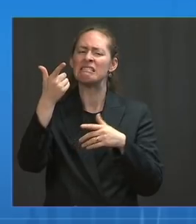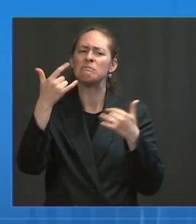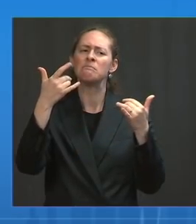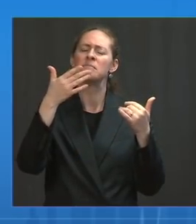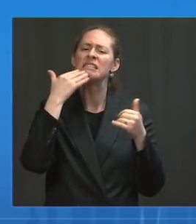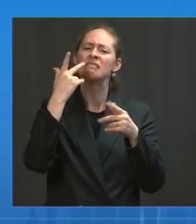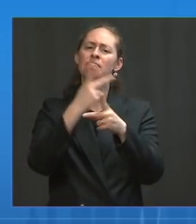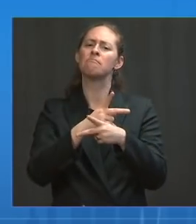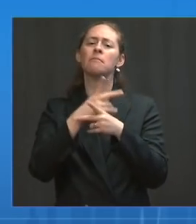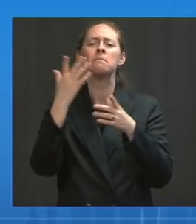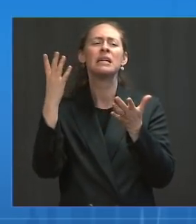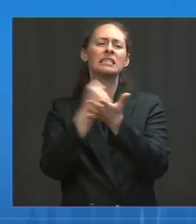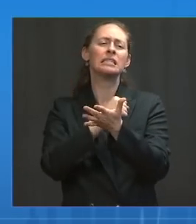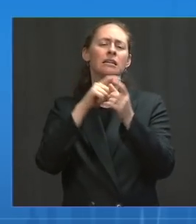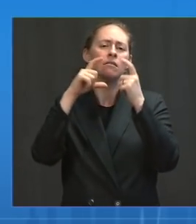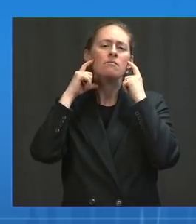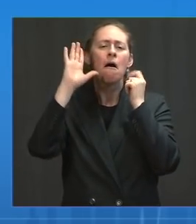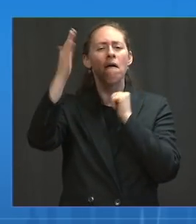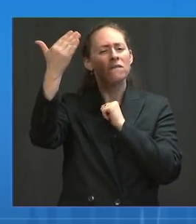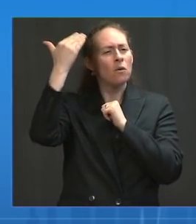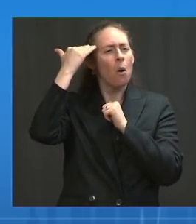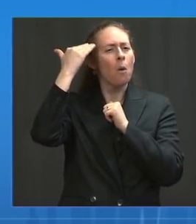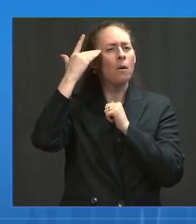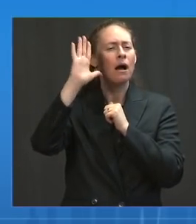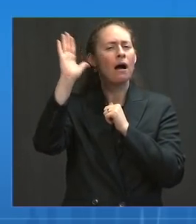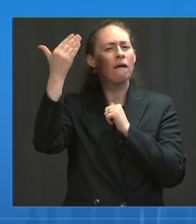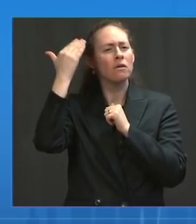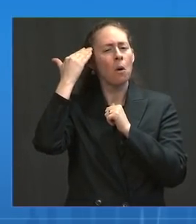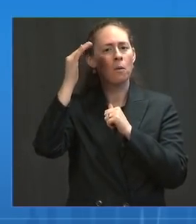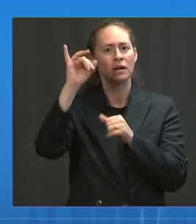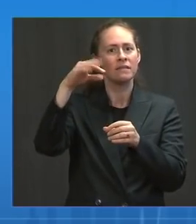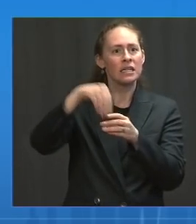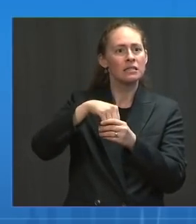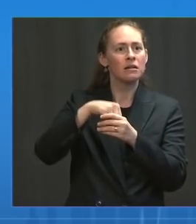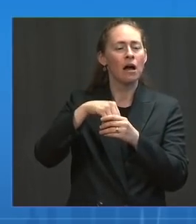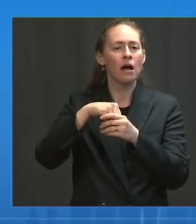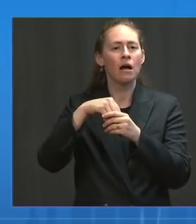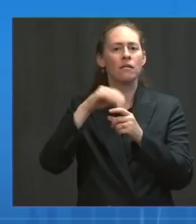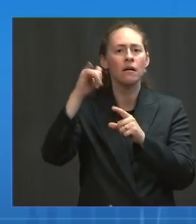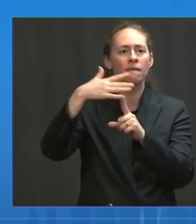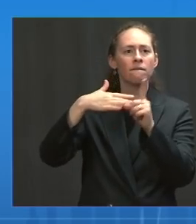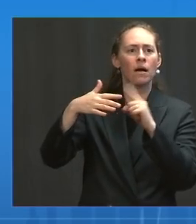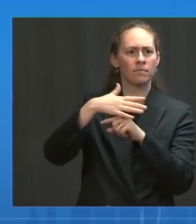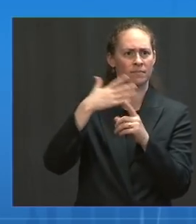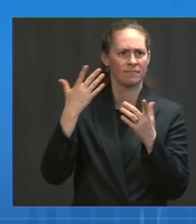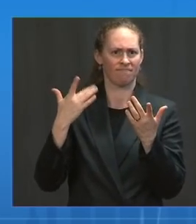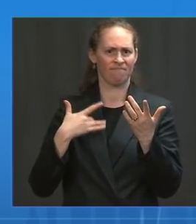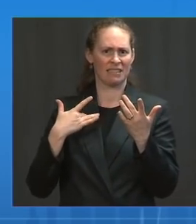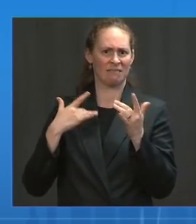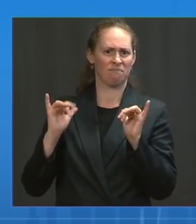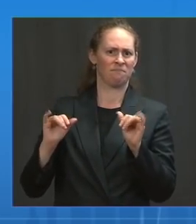of wearing a mask if you were indoors in an environment with a high degree of infection in the community